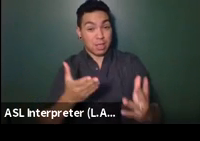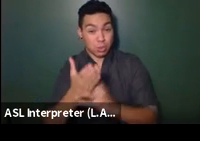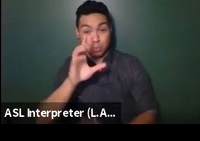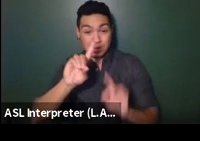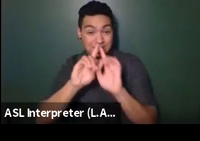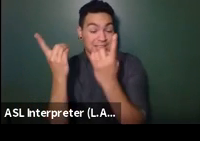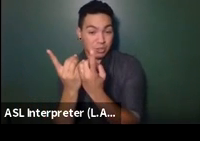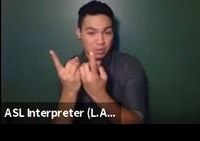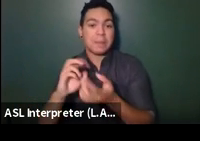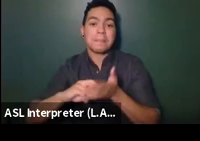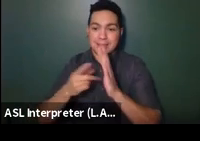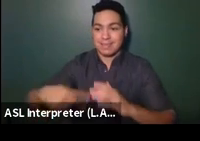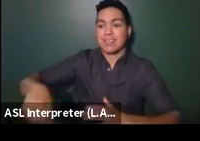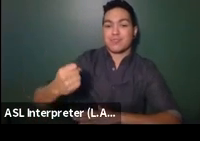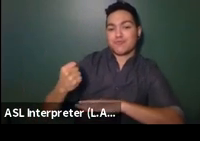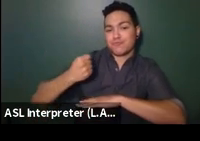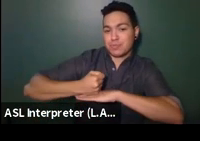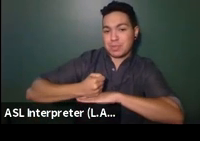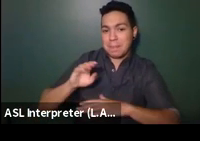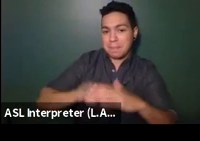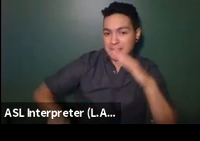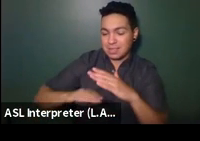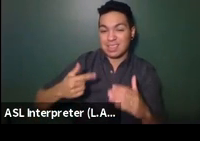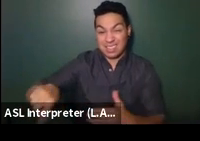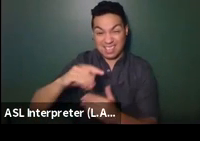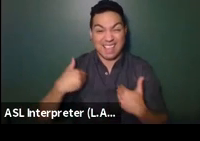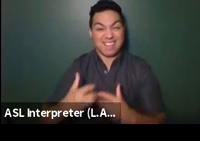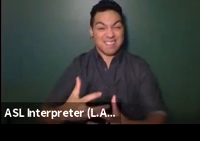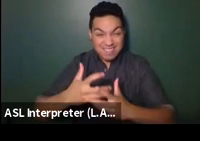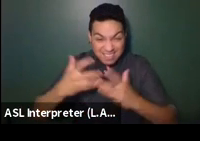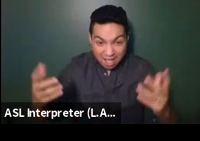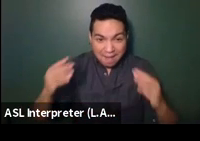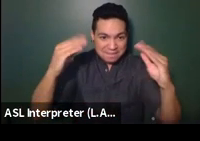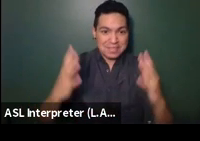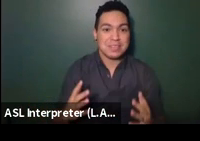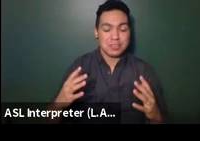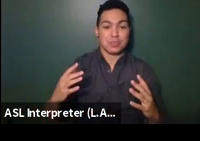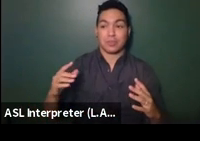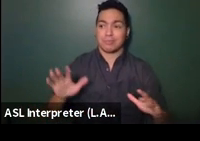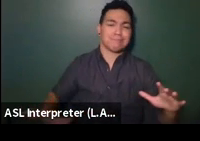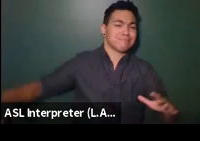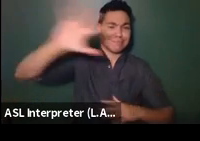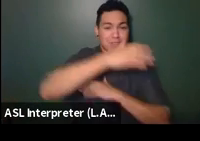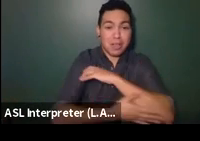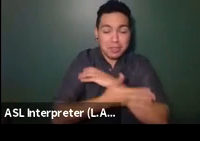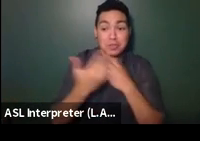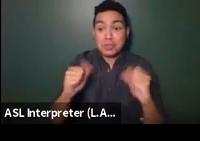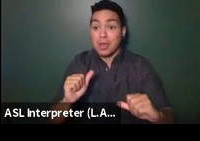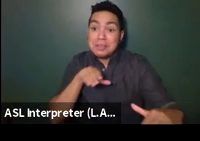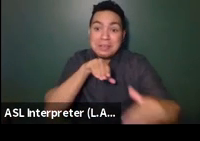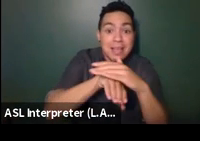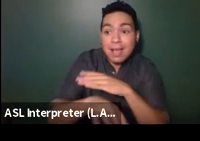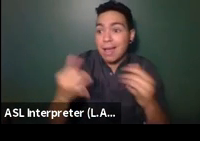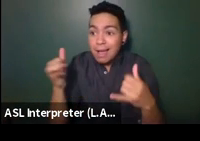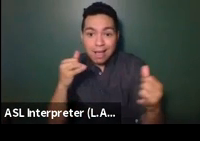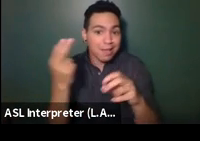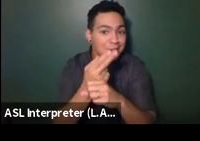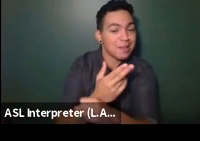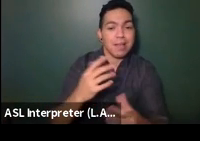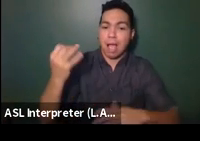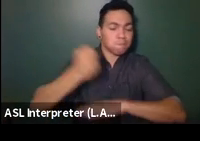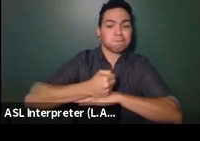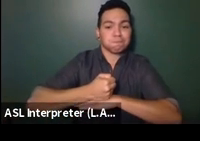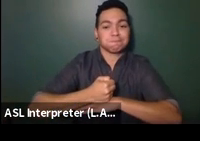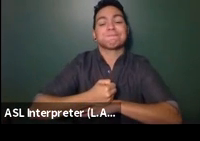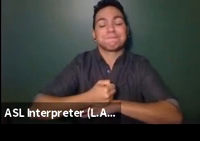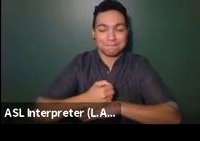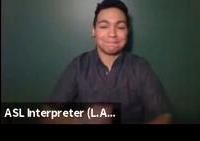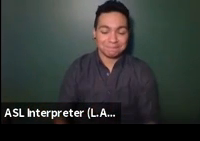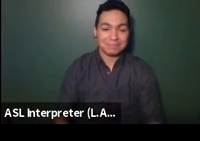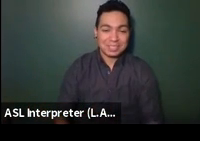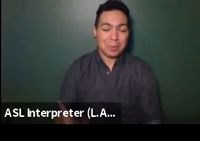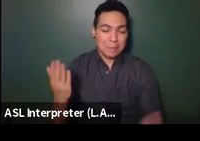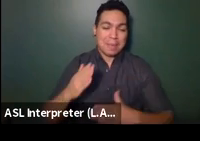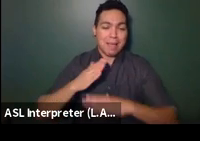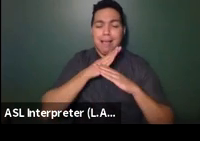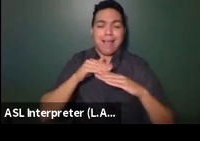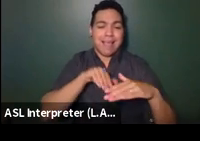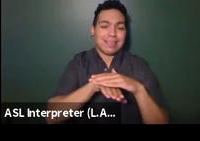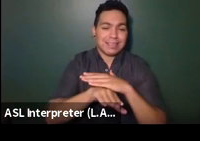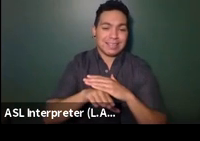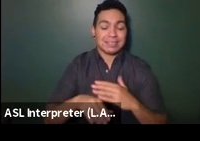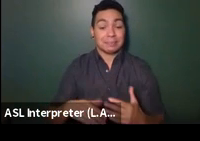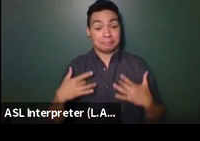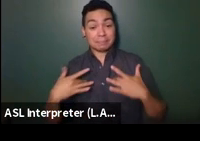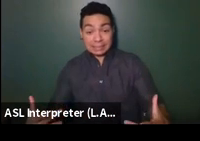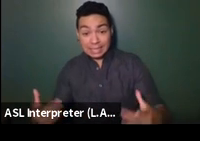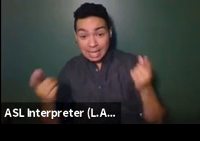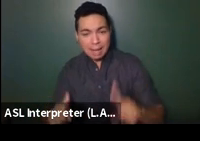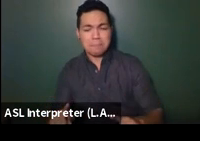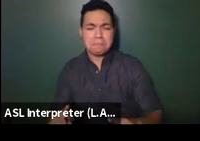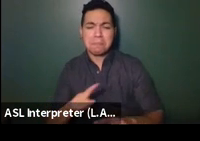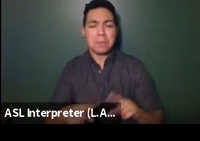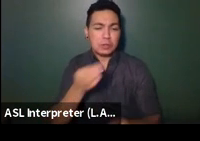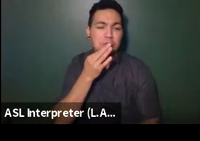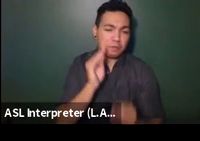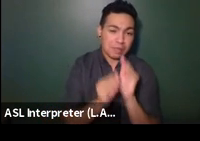ESD 113 - Andrew Hickman: They did have to shut down the basic they just had a mass amount of teachers across the country. Try to use it. So probably couldn't get access like we normally could that we fixed momentarily or hopefully soon.